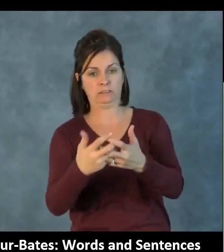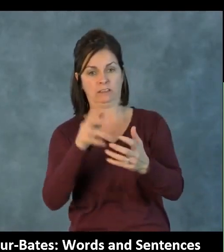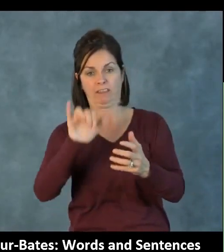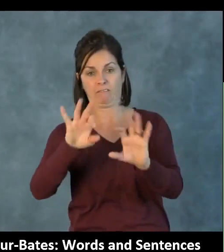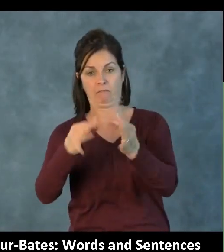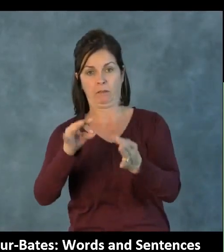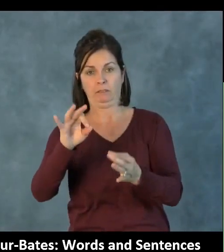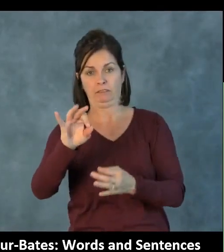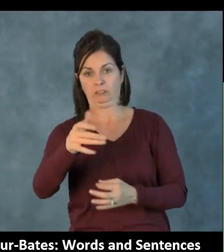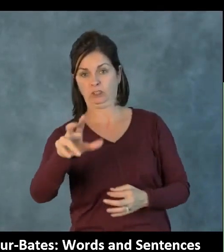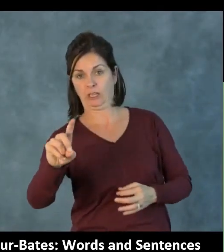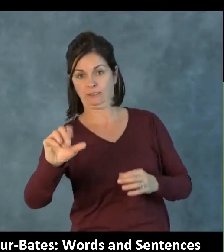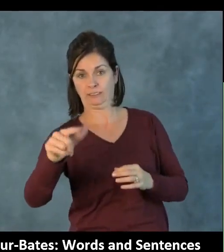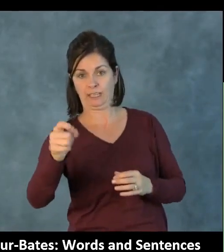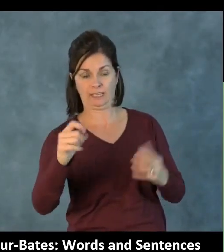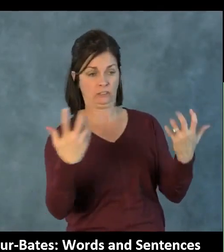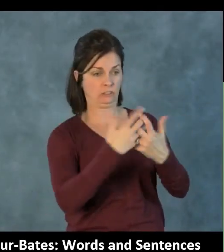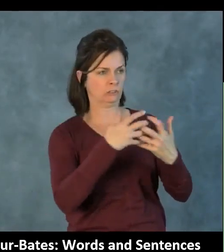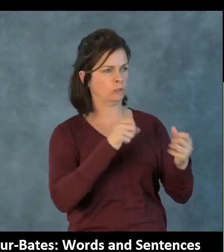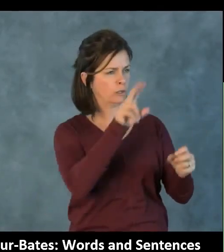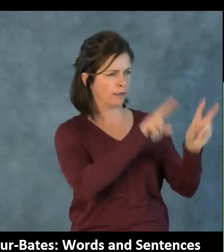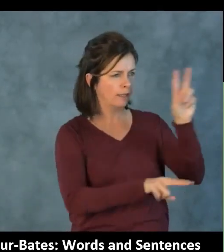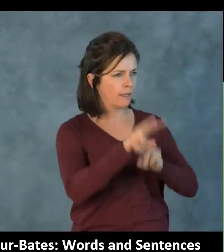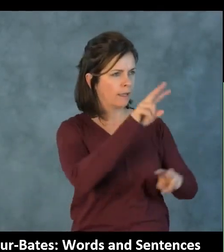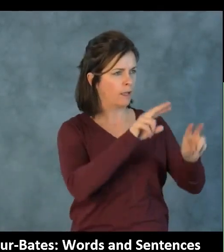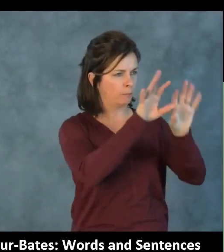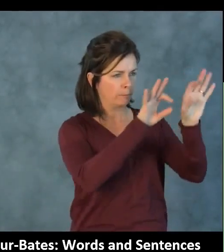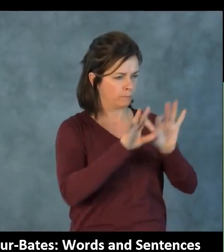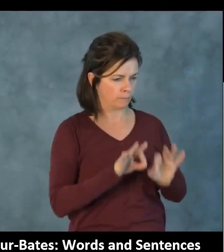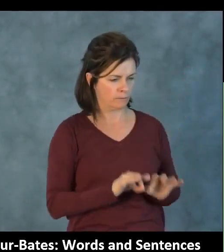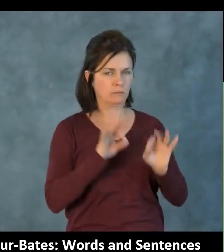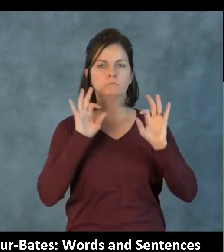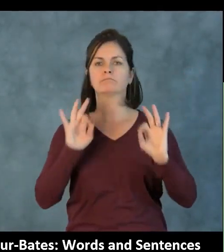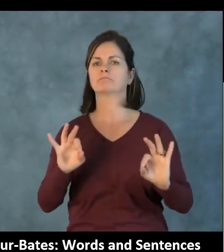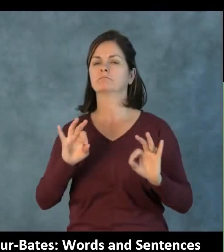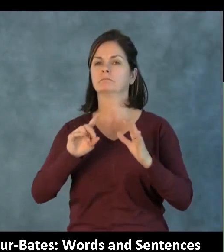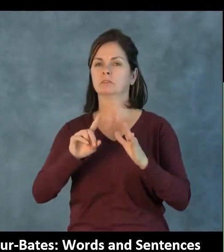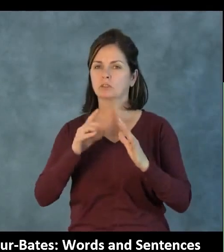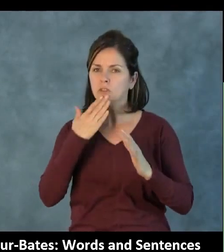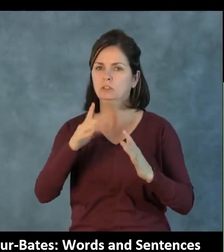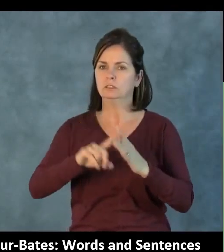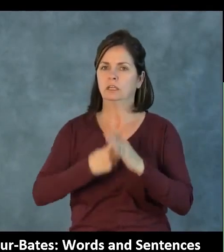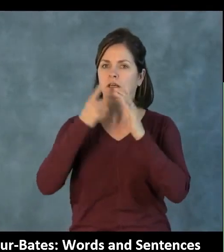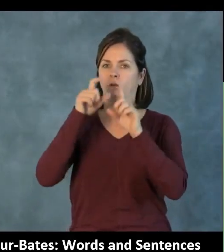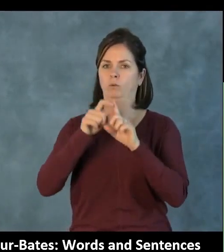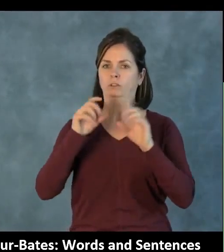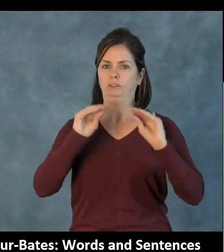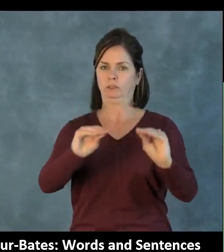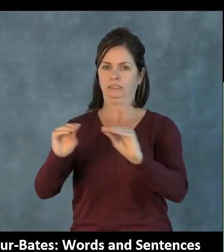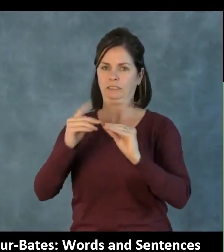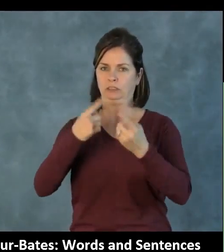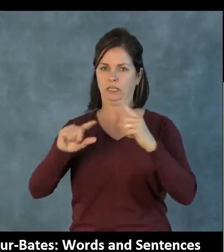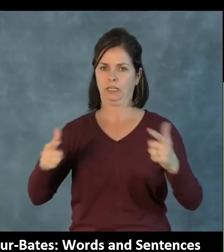whom you're working with, and these would be great starting words to teach the family in sign language.